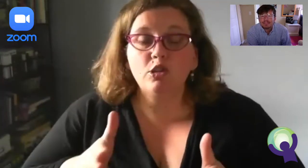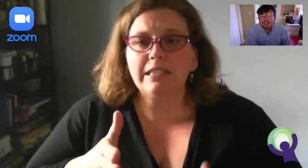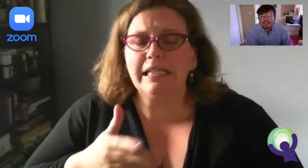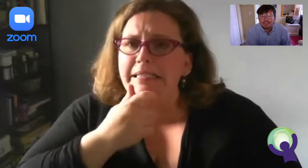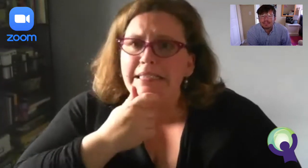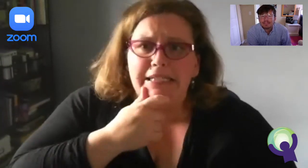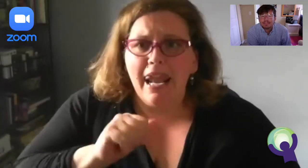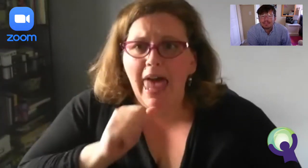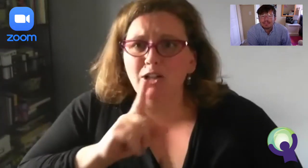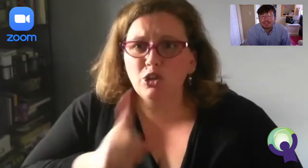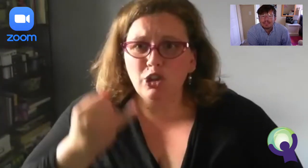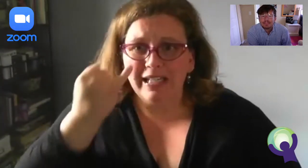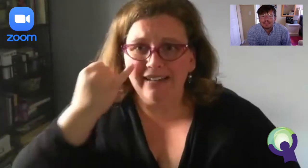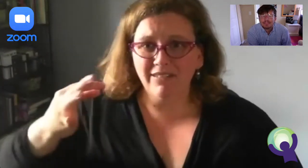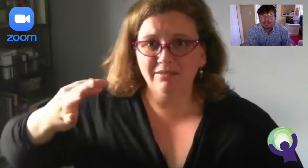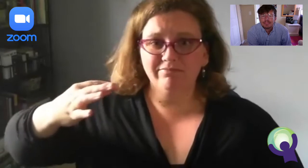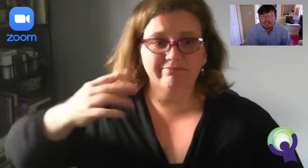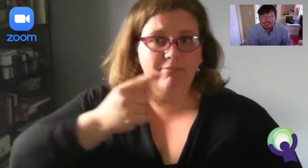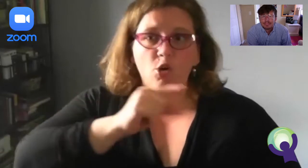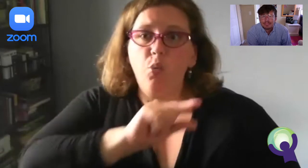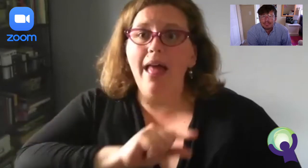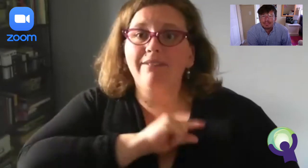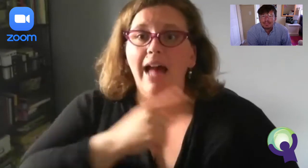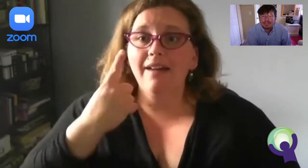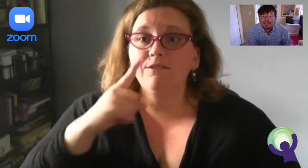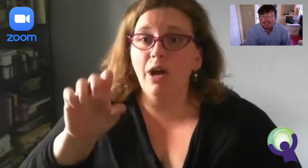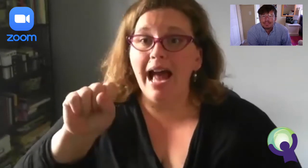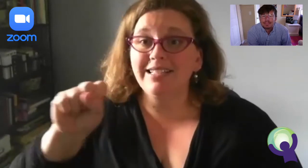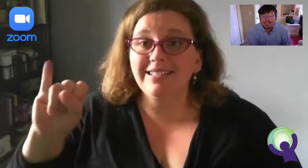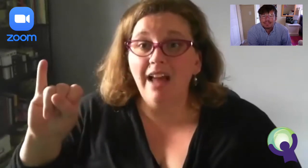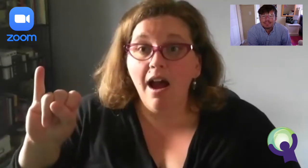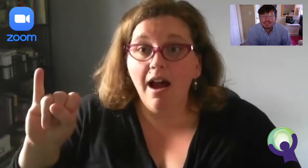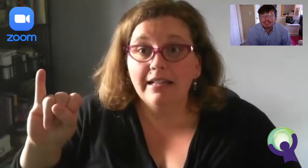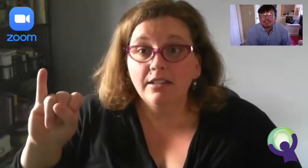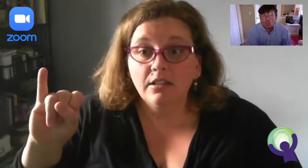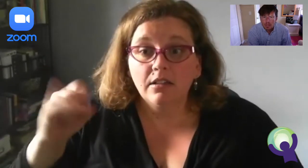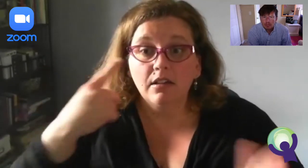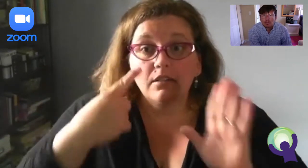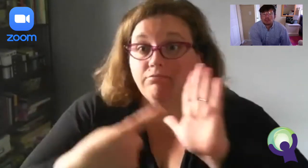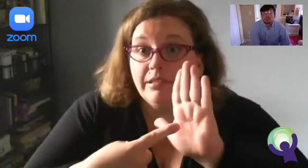if a deaf person is not sure if they qualify for social security --